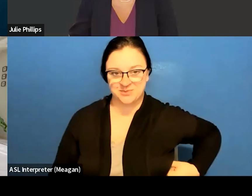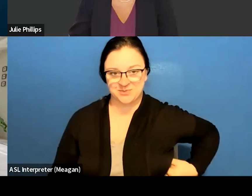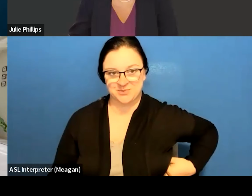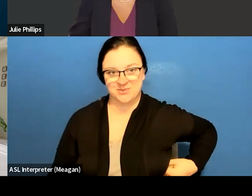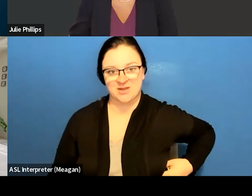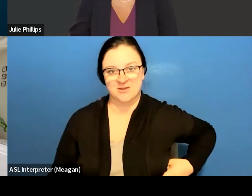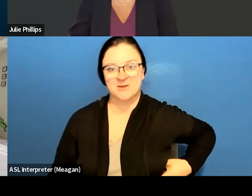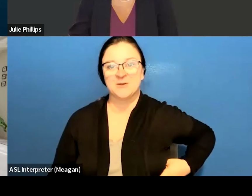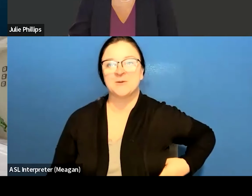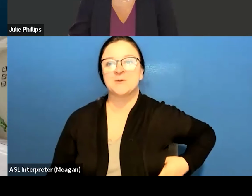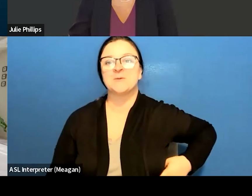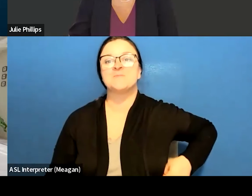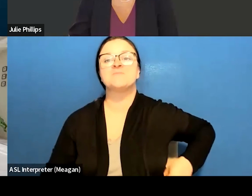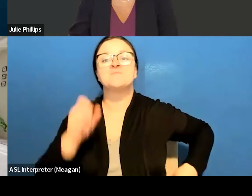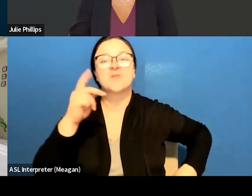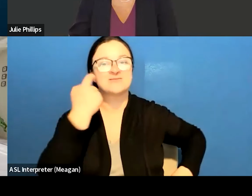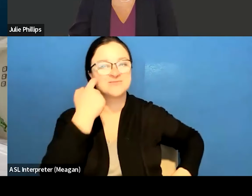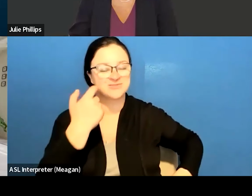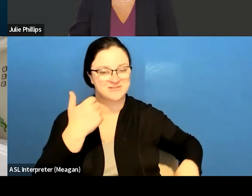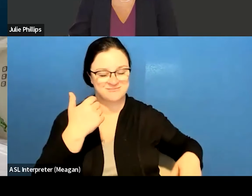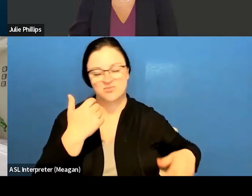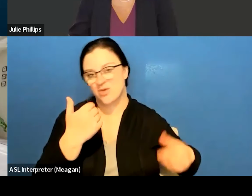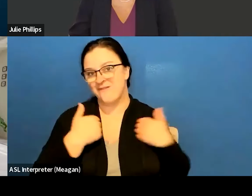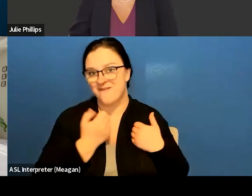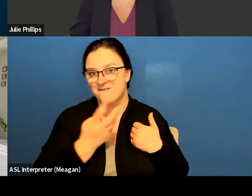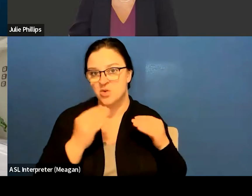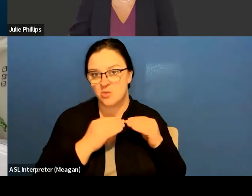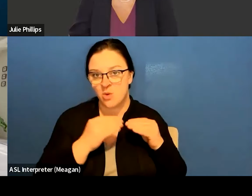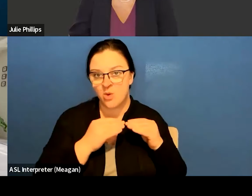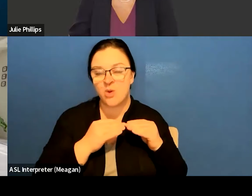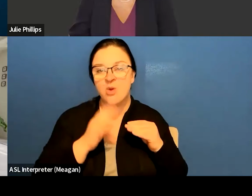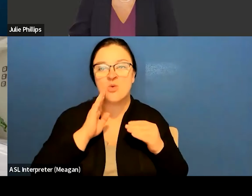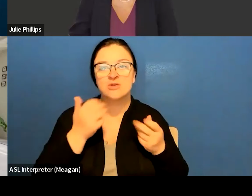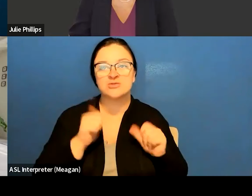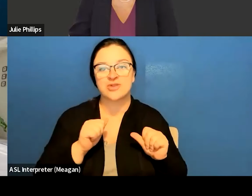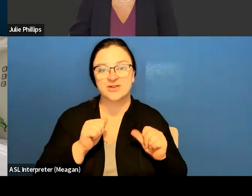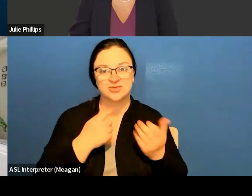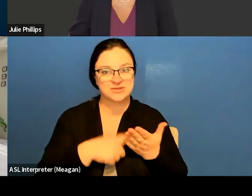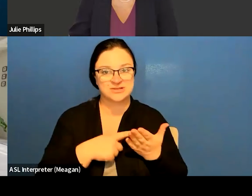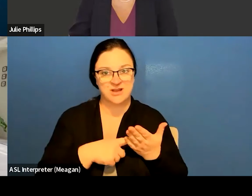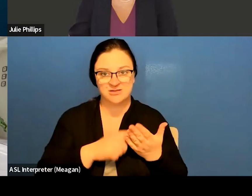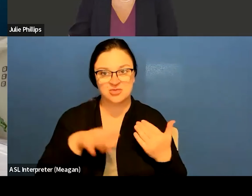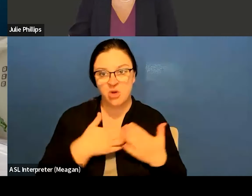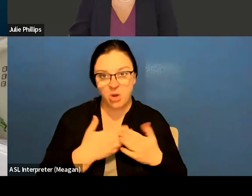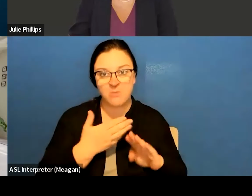Okay, we've just got a couple more questions. We're gonna try to cover them before we end.